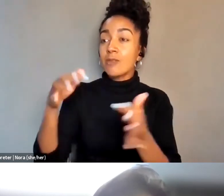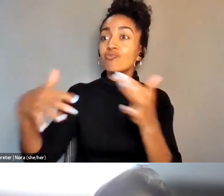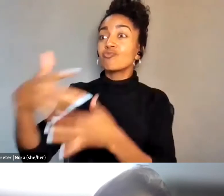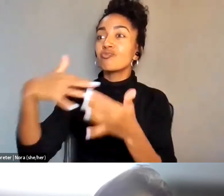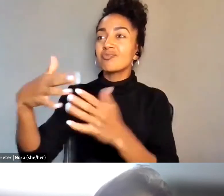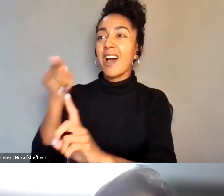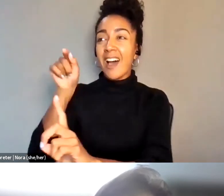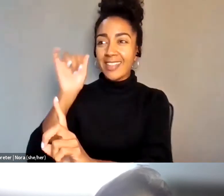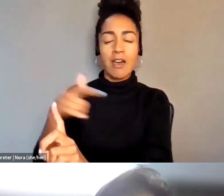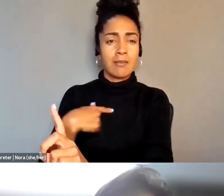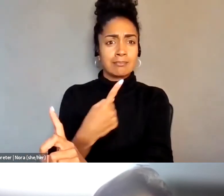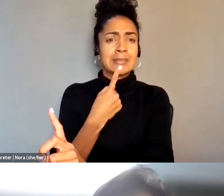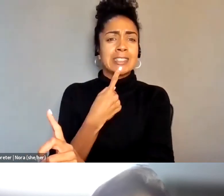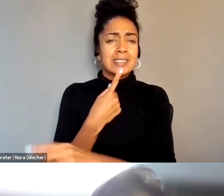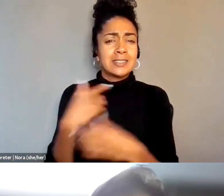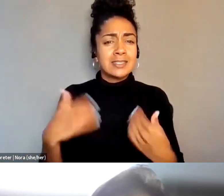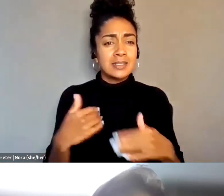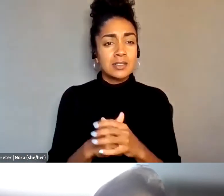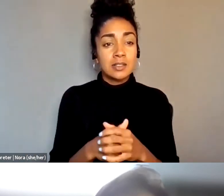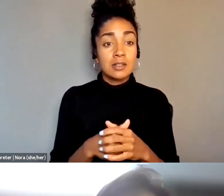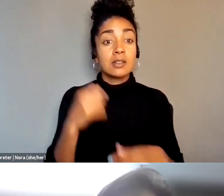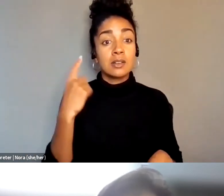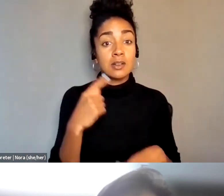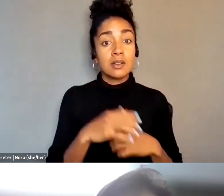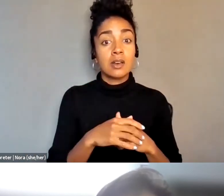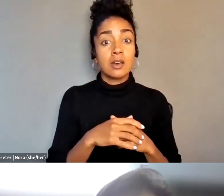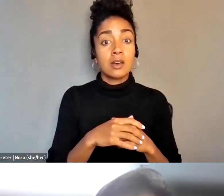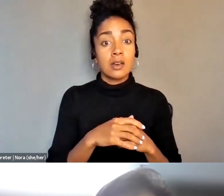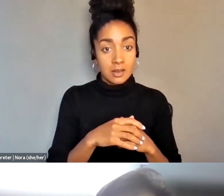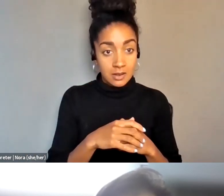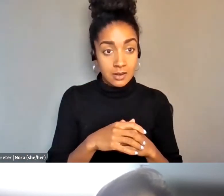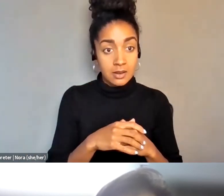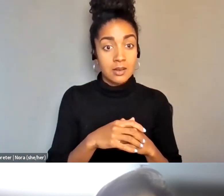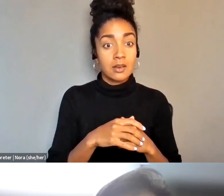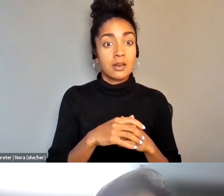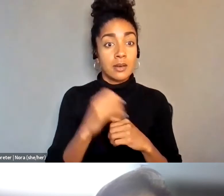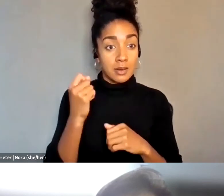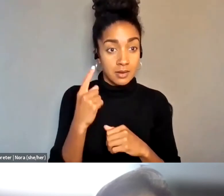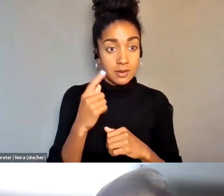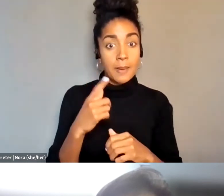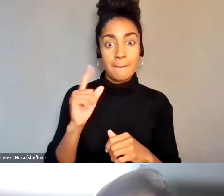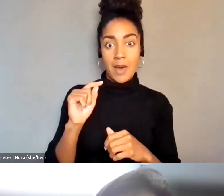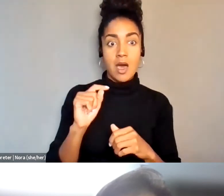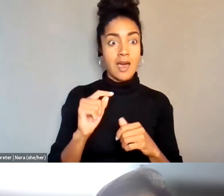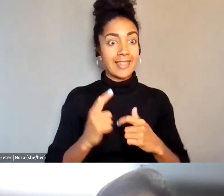But the life skills education and education and support.